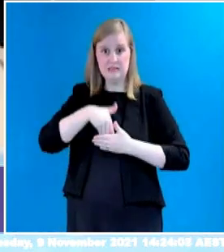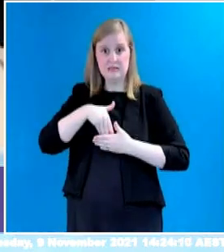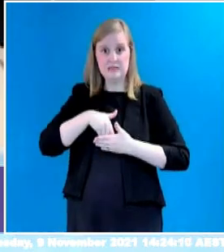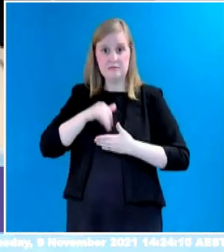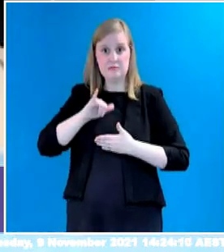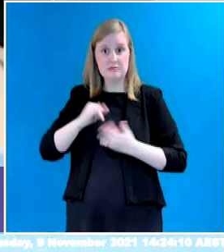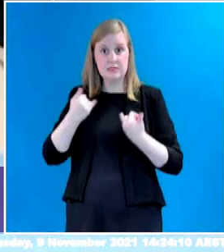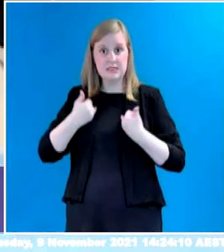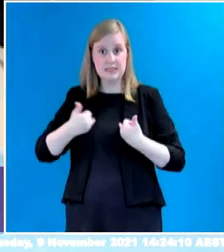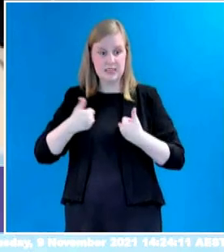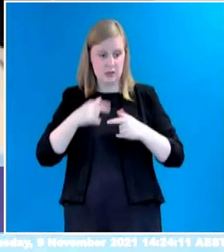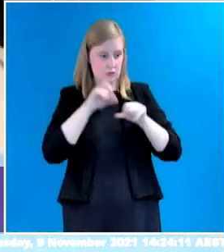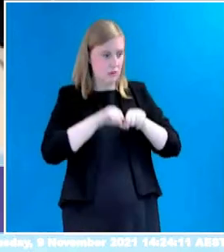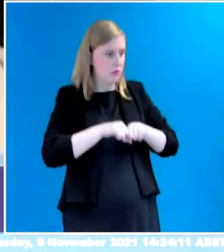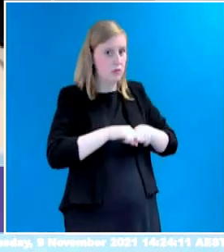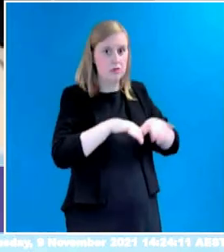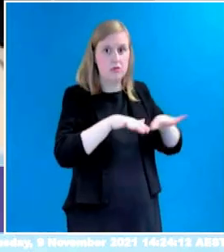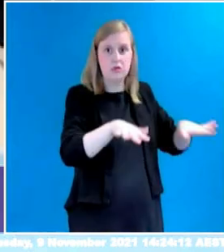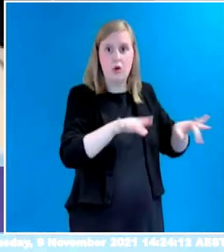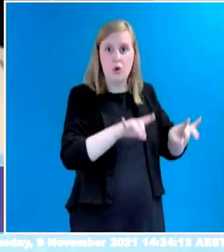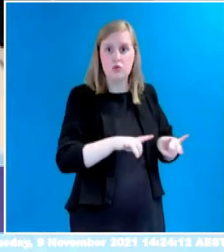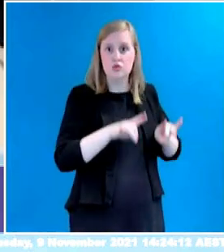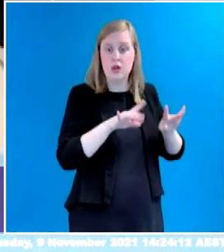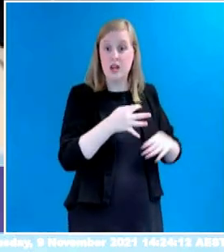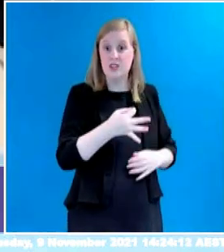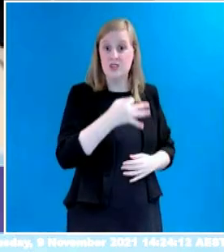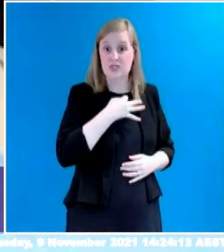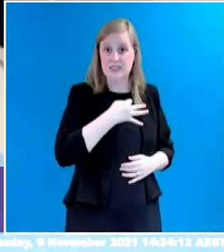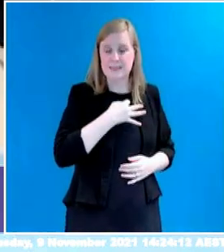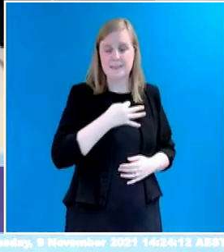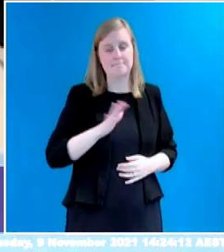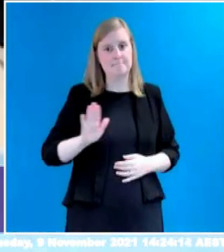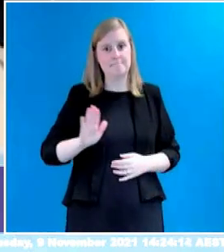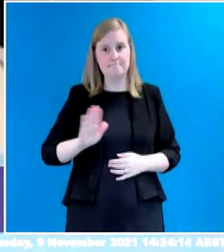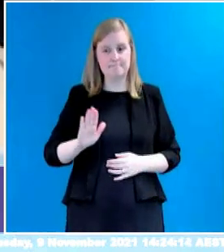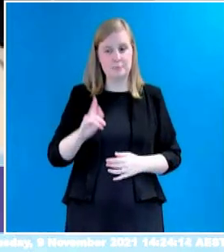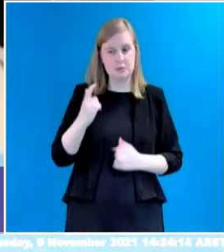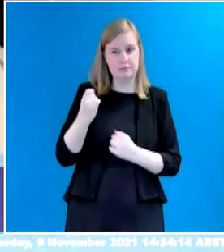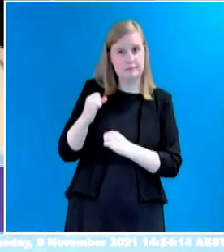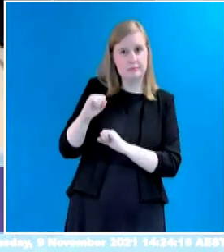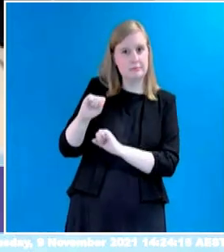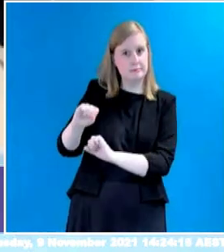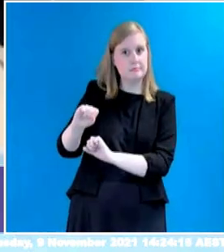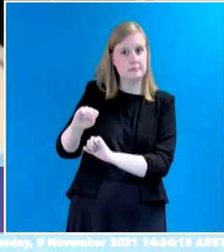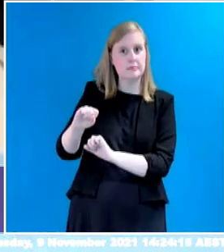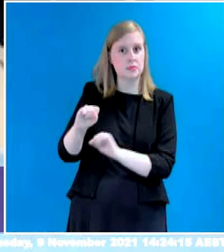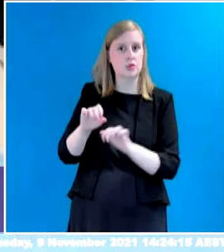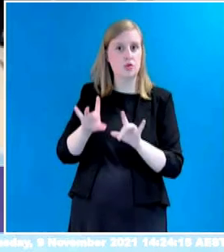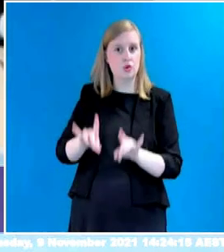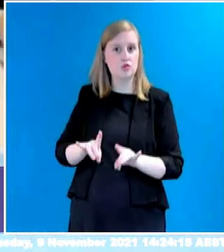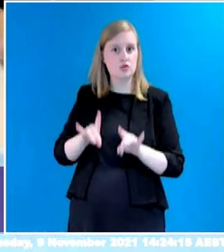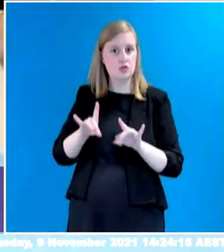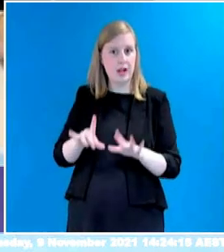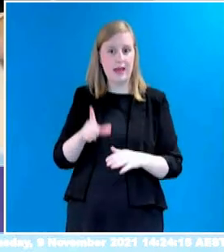government is able to appropriately and efficiently manage the resources it has